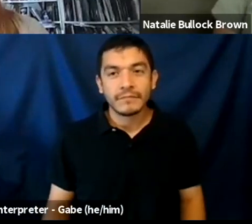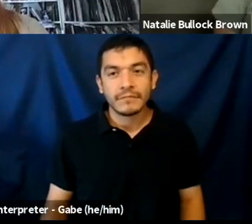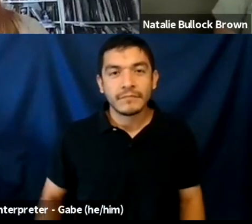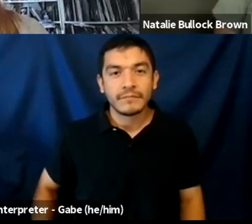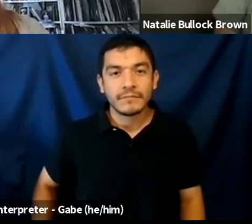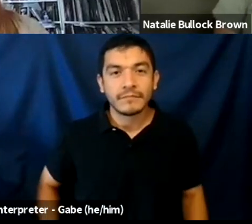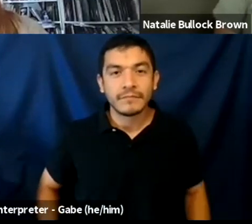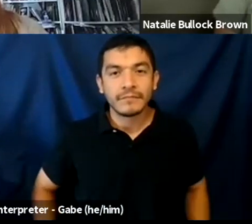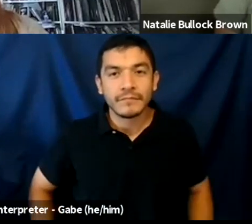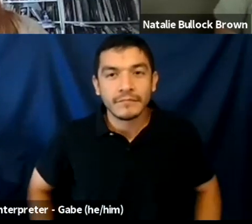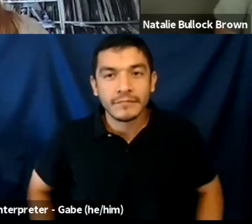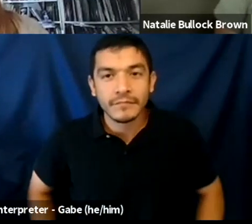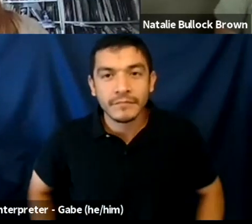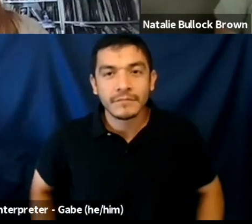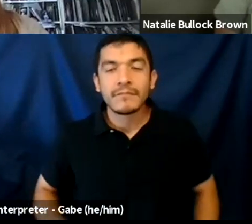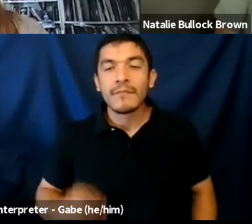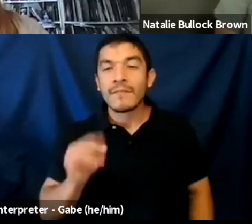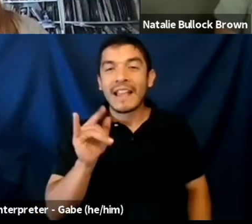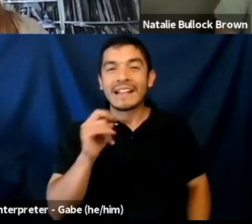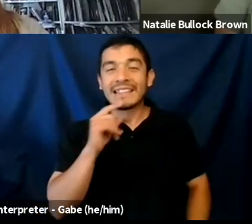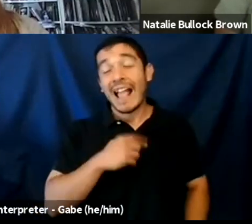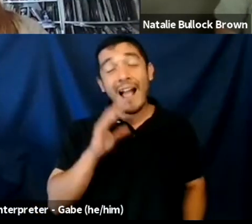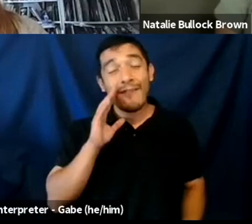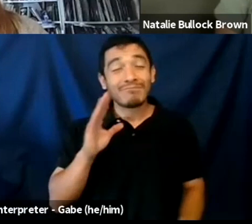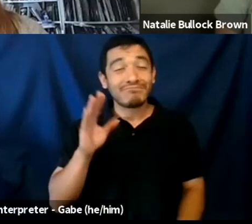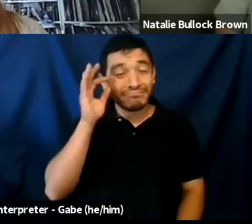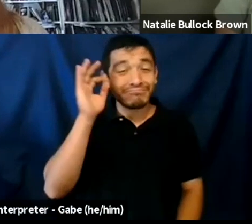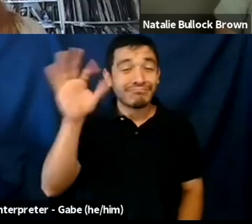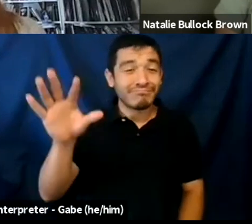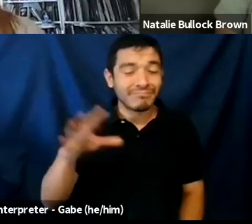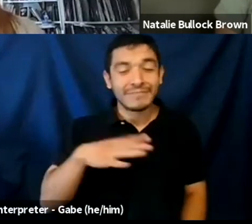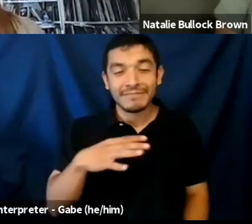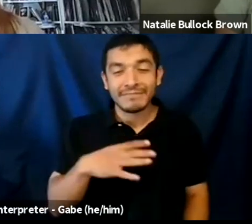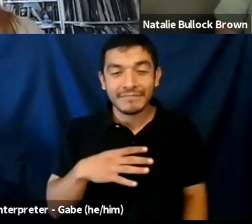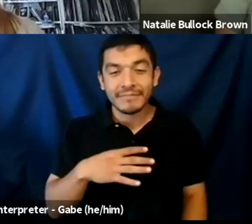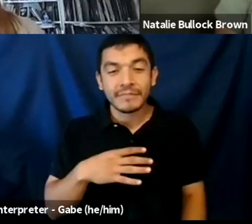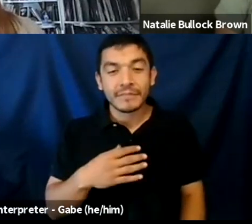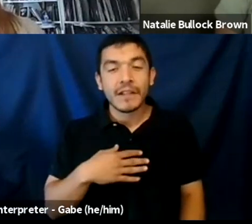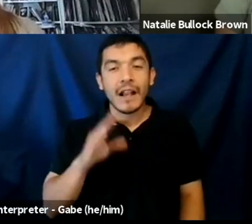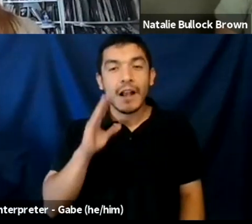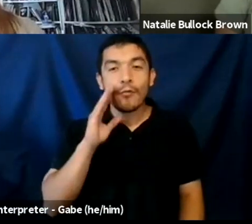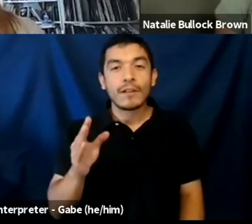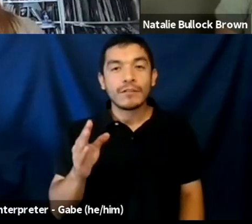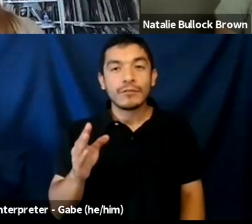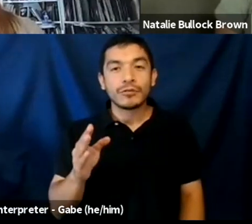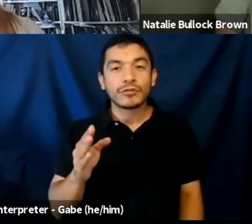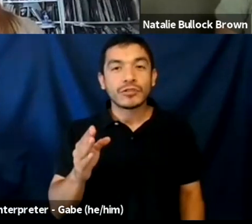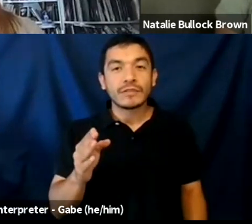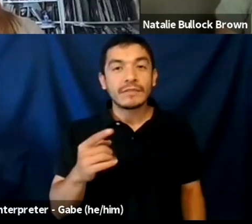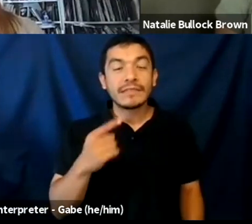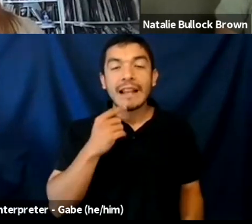Okay, so, I'll just jump in and lift up an amazing psychologist